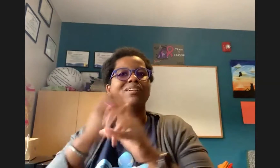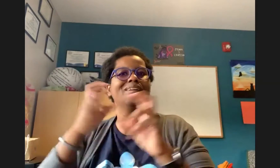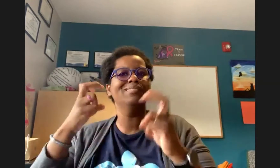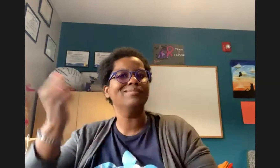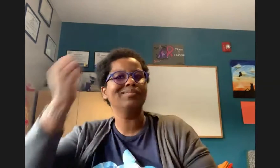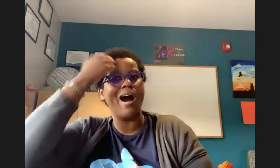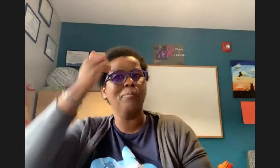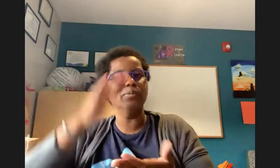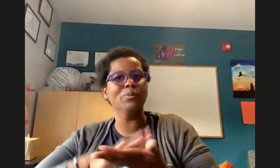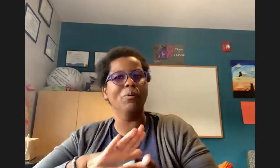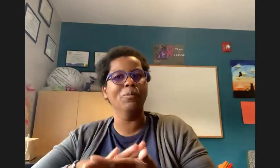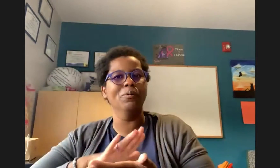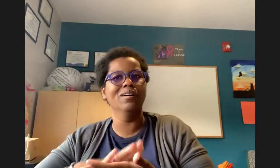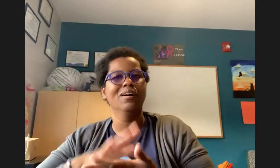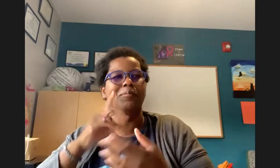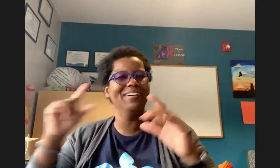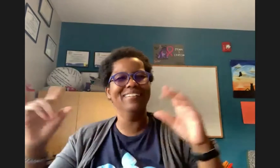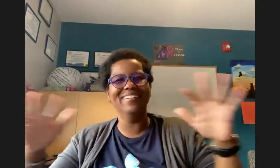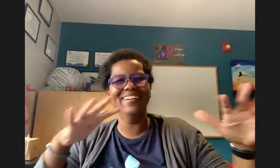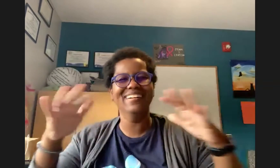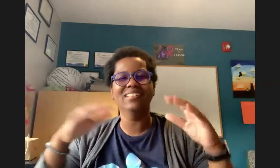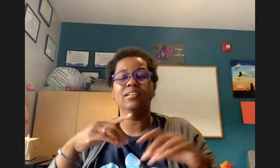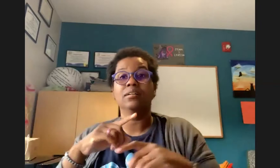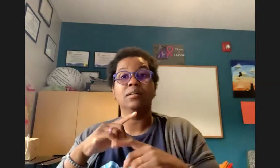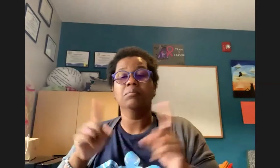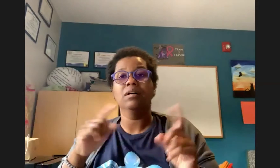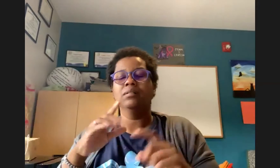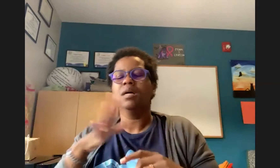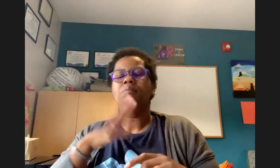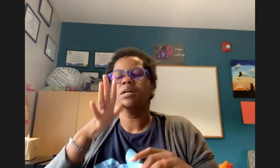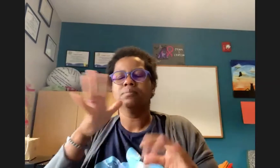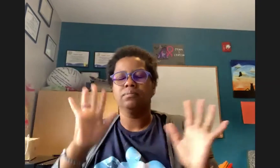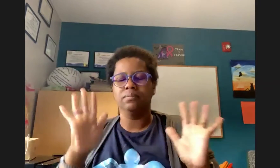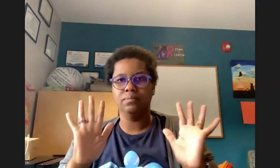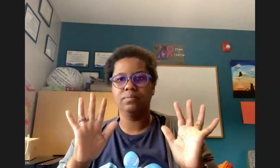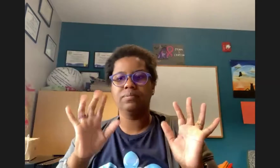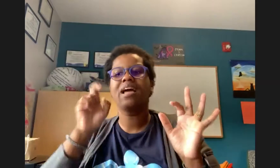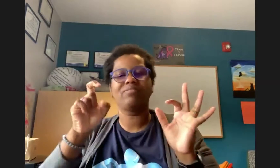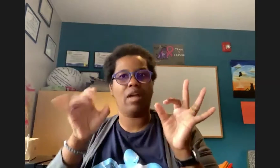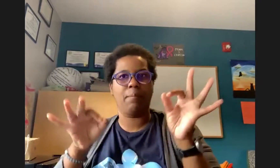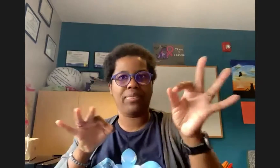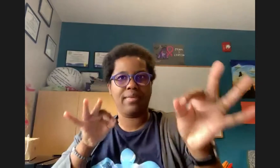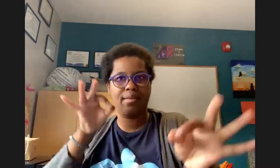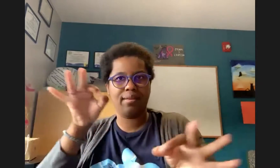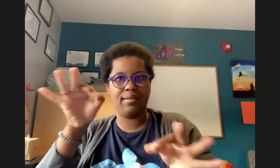I think when I was growing up we always assumed that Deaf schools were for the dumb,